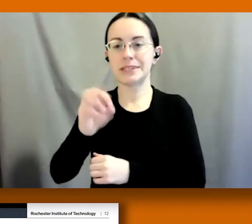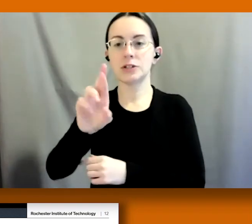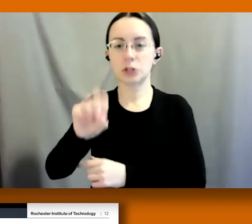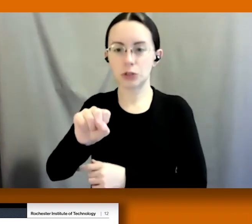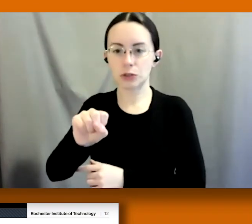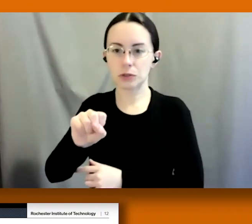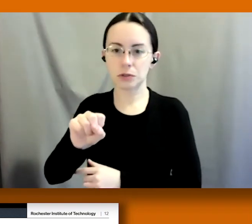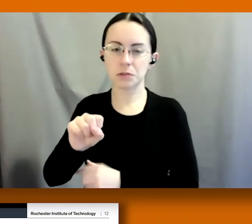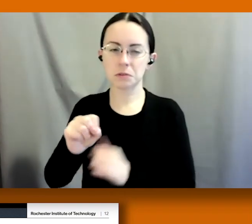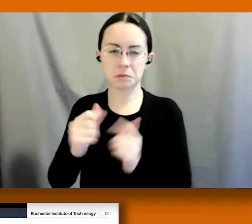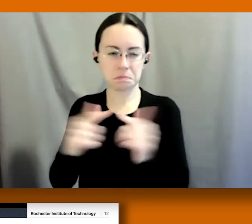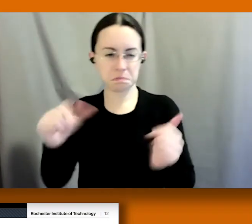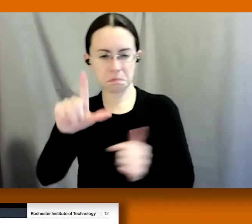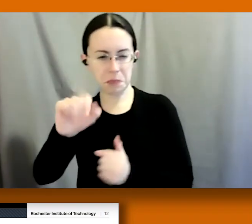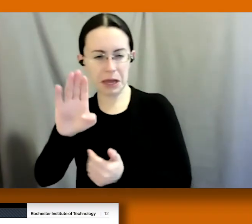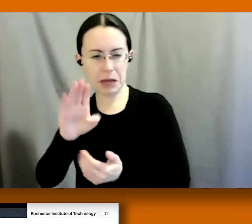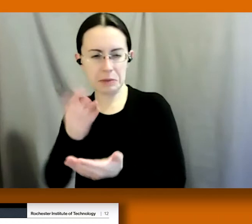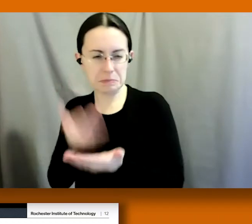It can be all sorts of items.